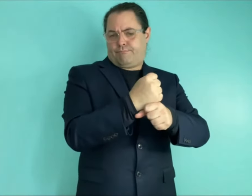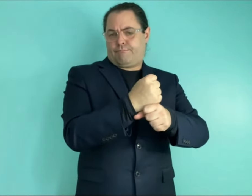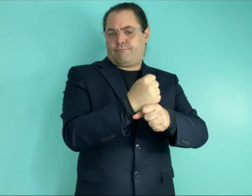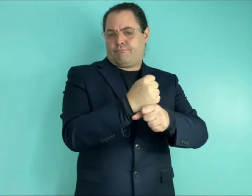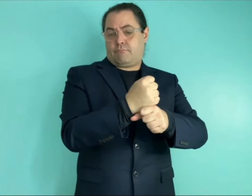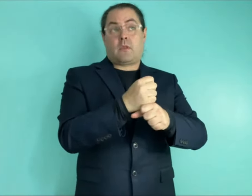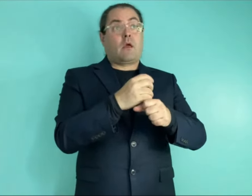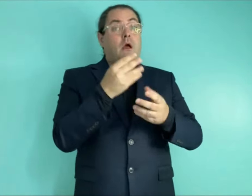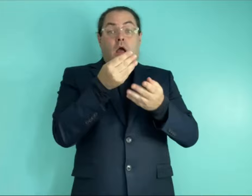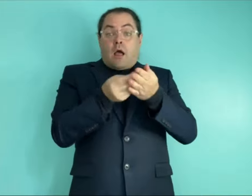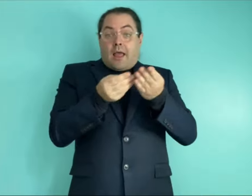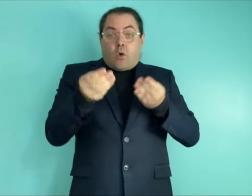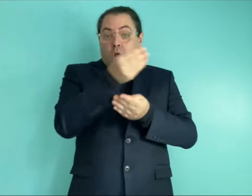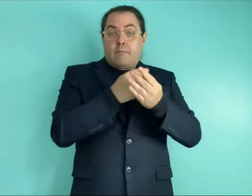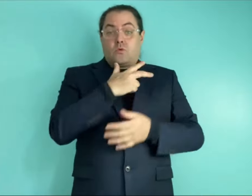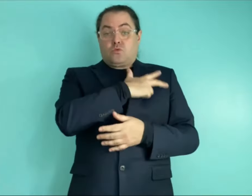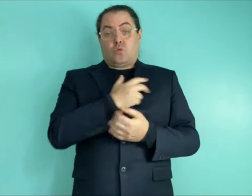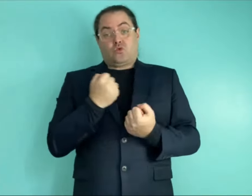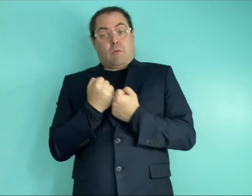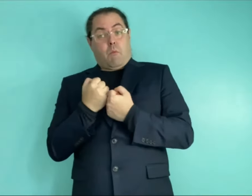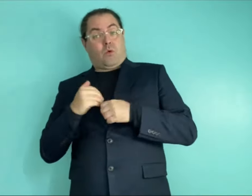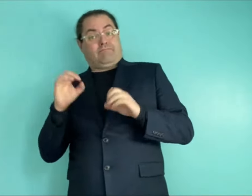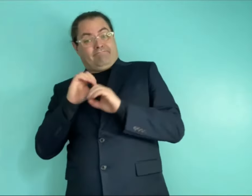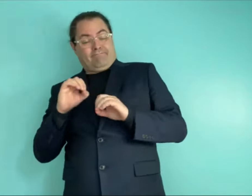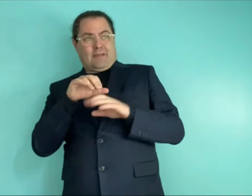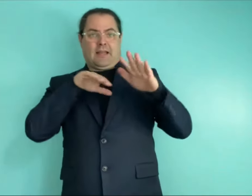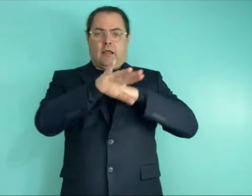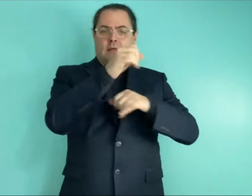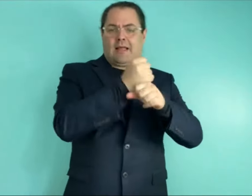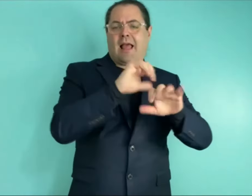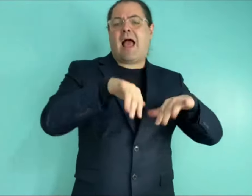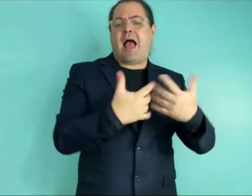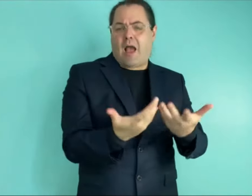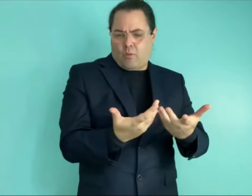likely to be in full employment and the face 16:18:34 x that our cost of course, in the